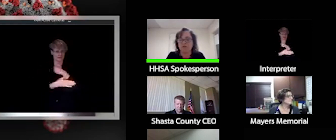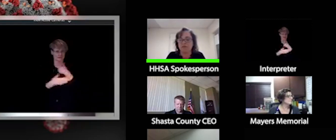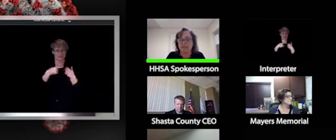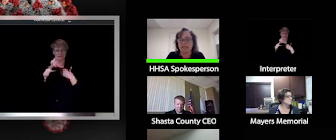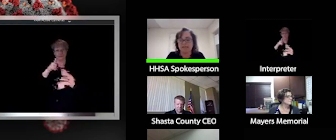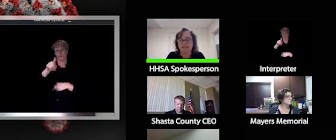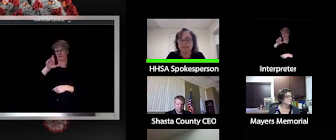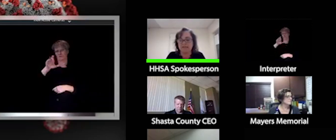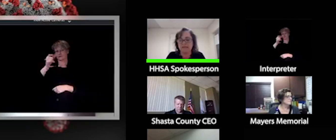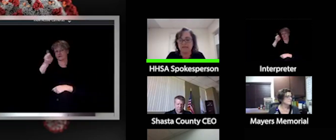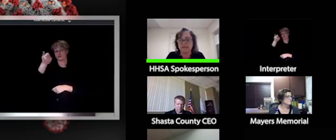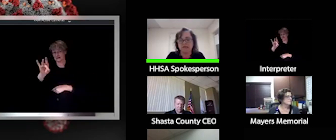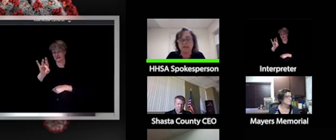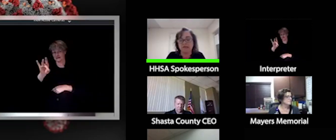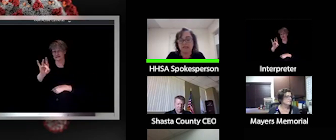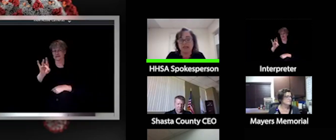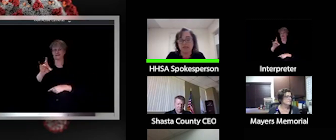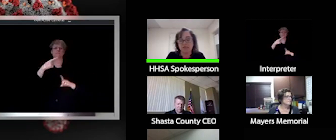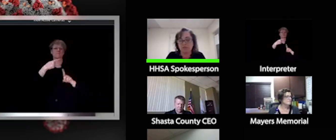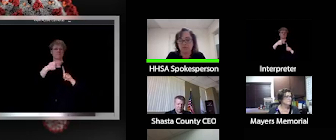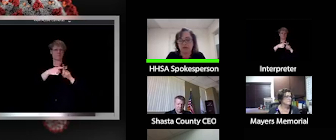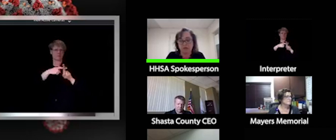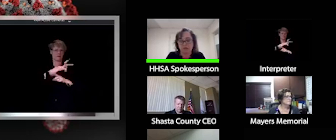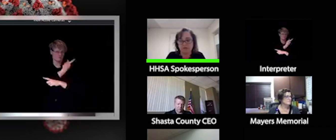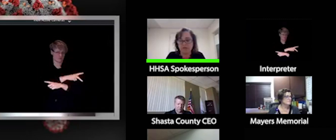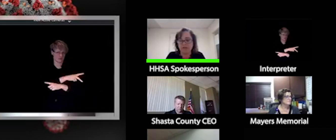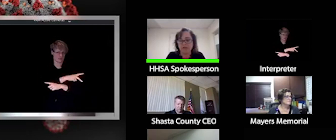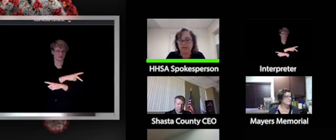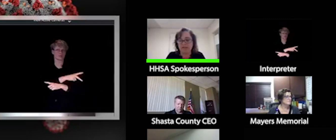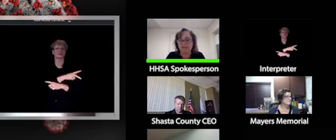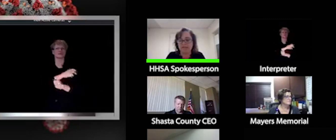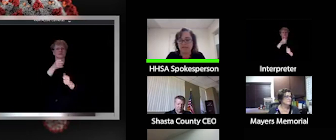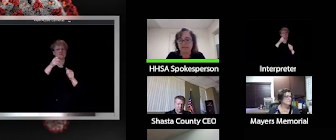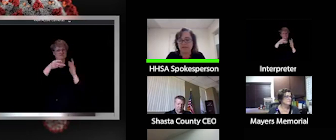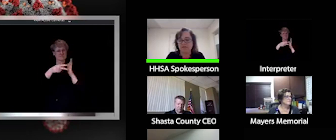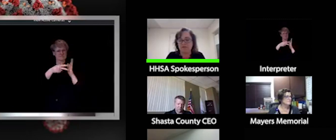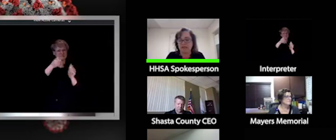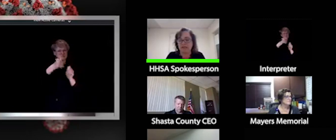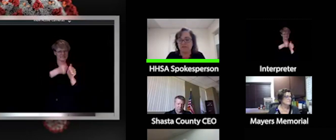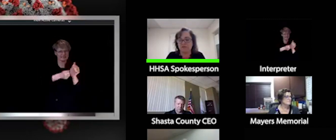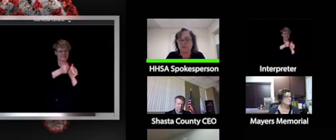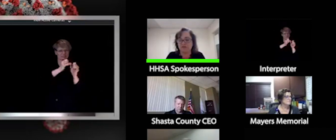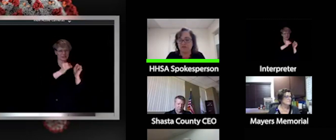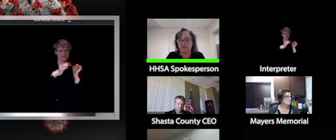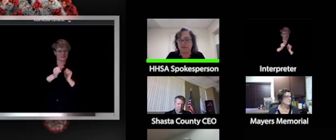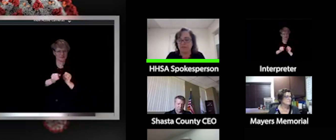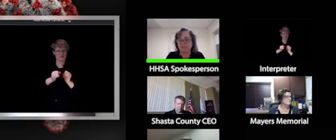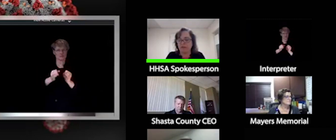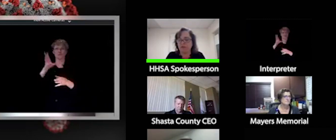confirmed cases. That’s unique individual people, including 6 confirmed cases from yesterday.